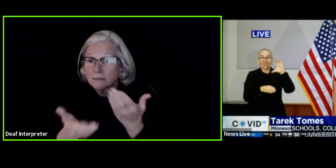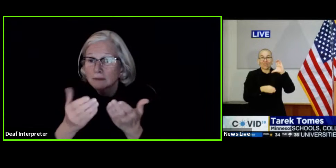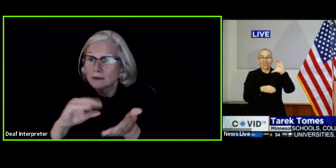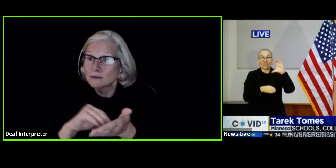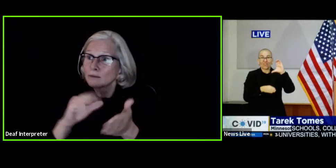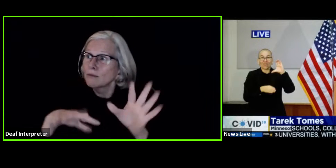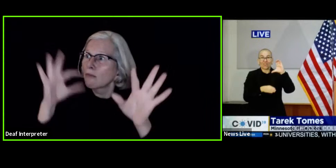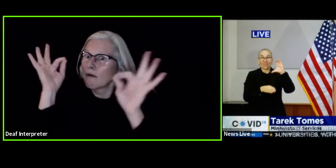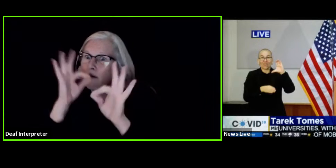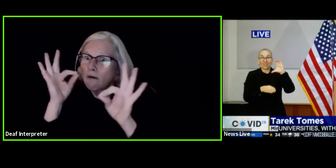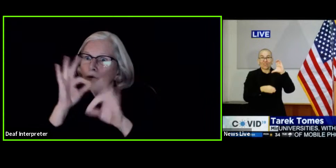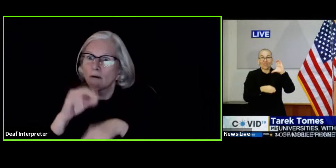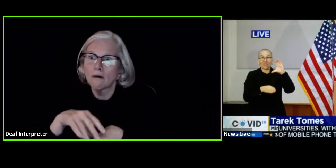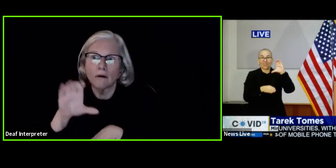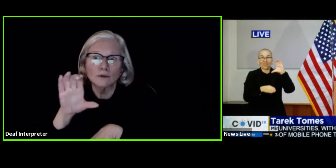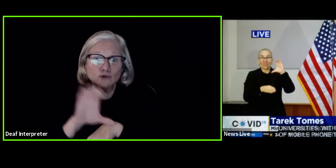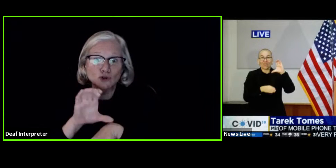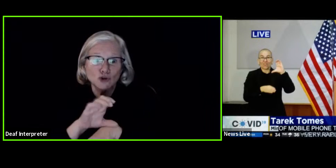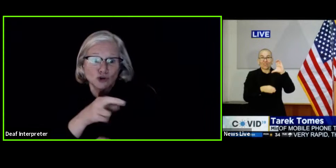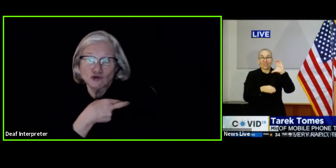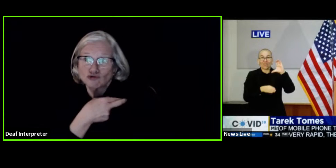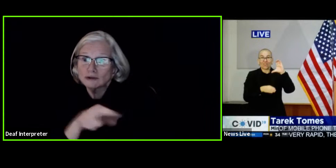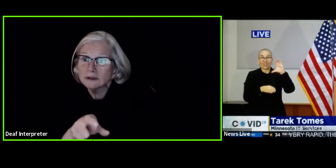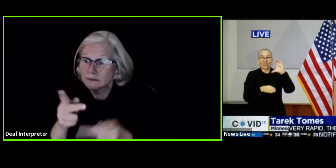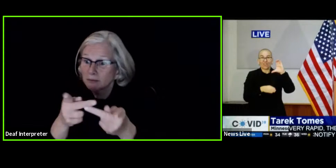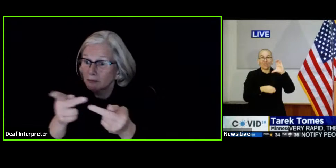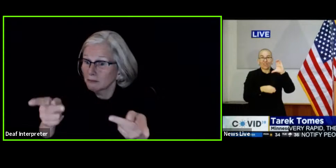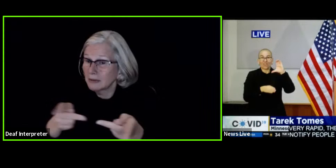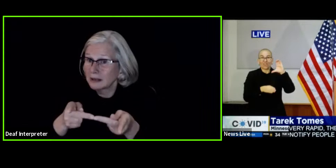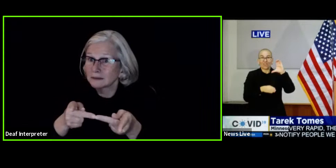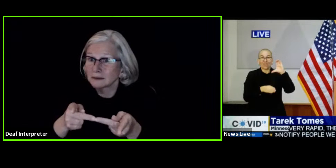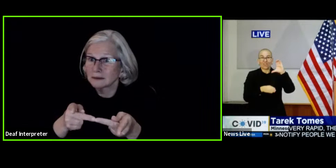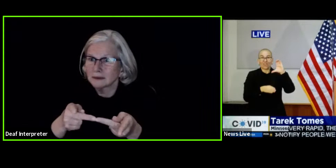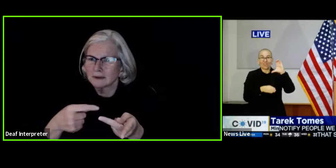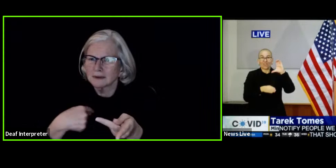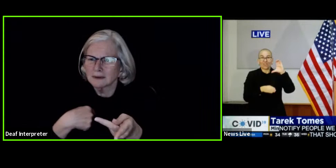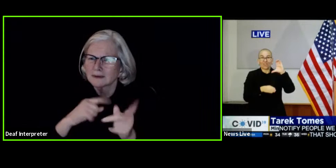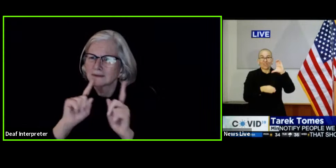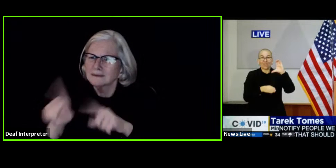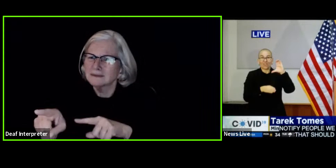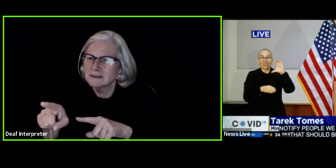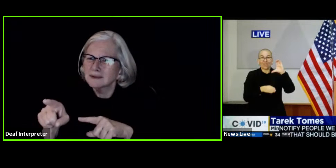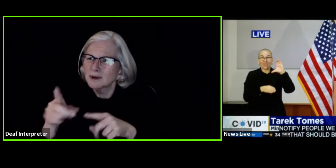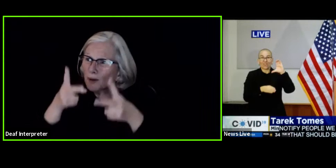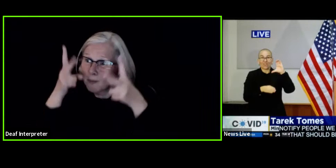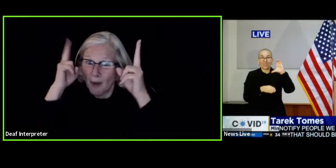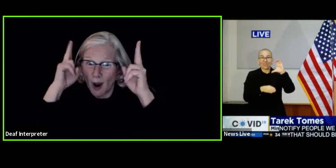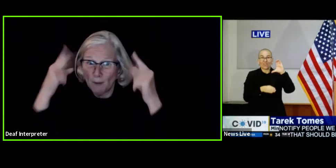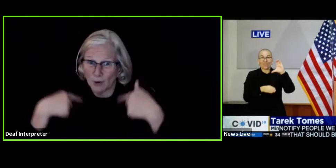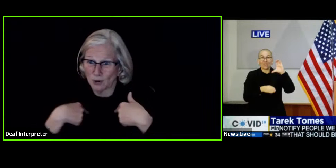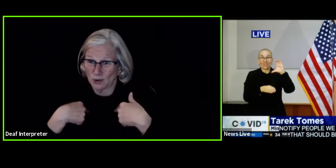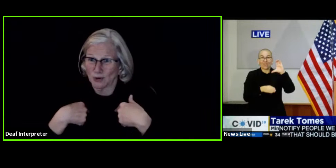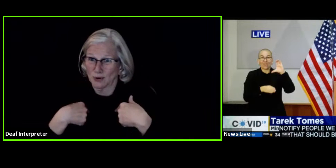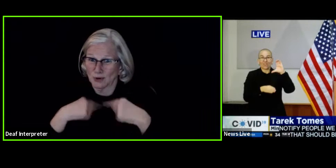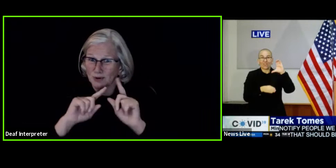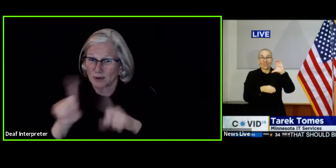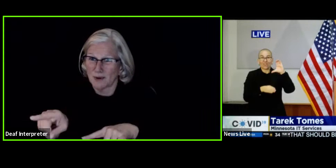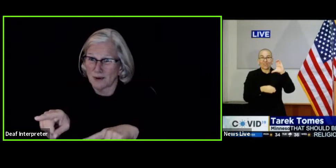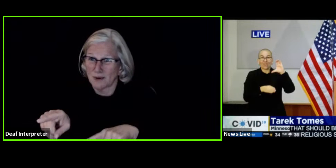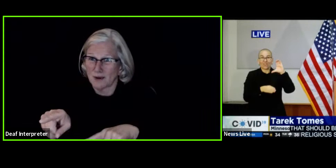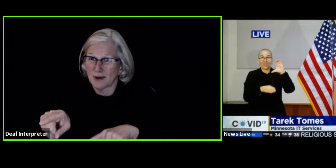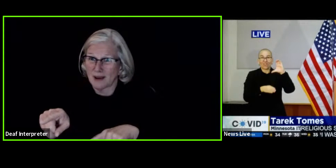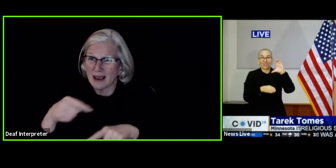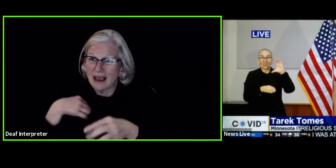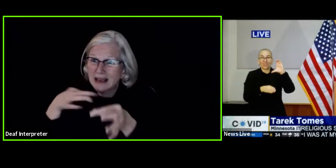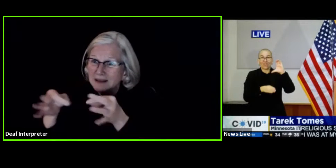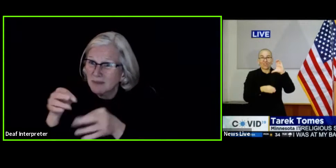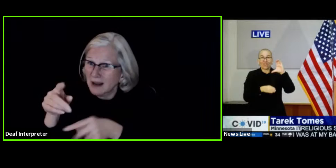I WAS AT MY BAR NUMBER NOT TOO LONG -- BARBER AND HAD THE CONVERSATION ABOUT THE